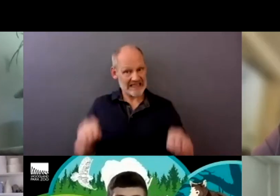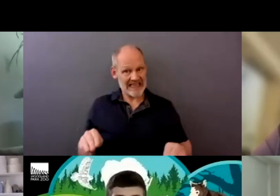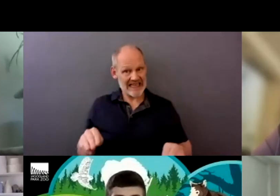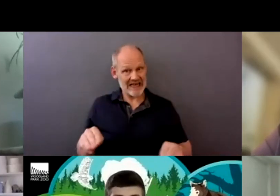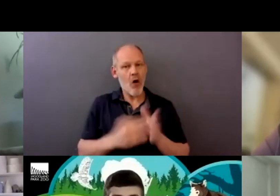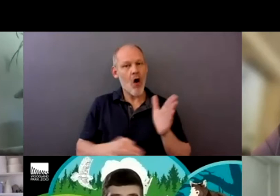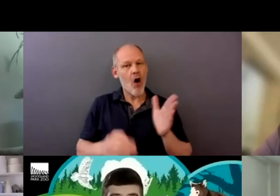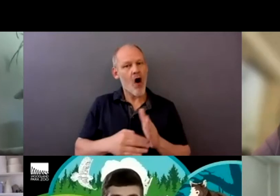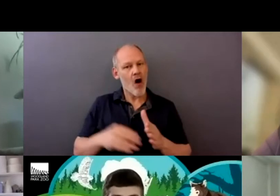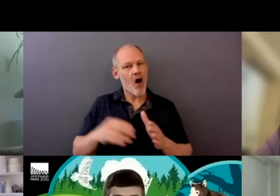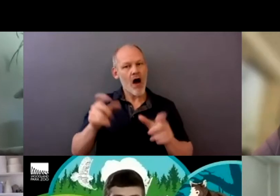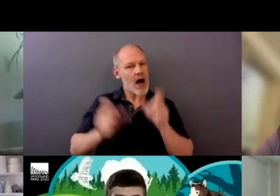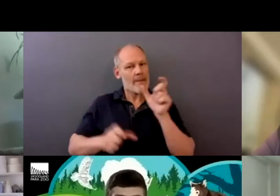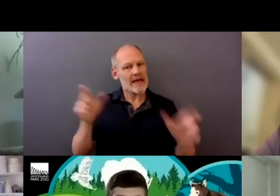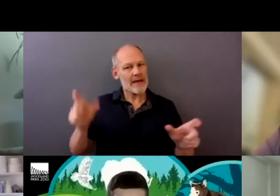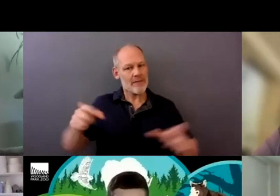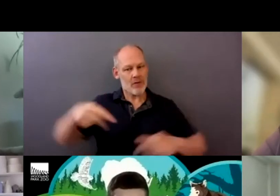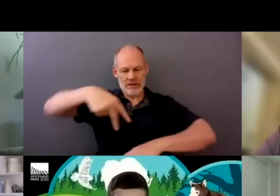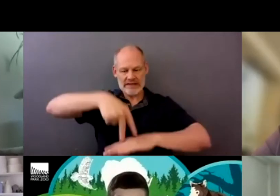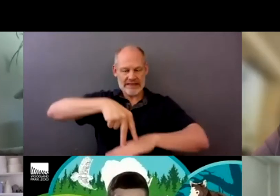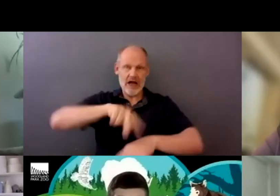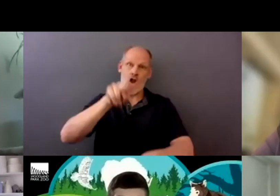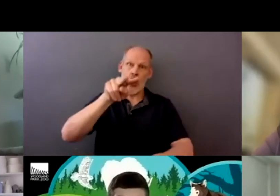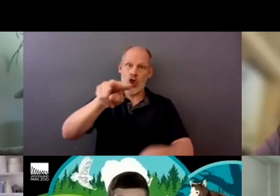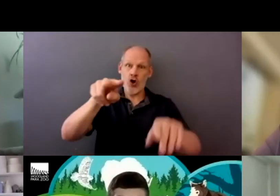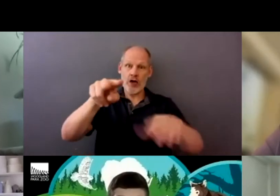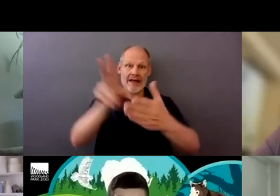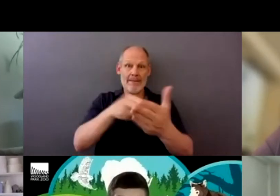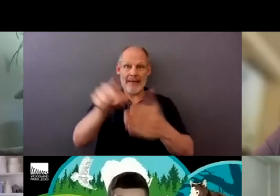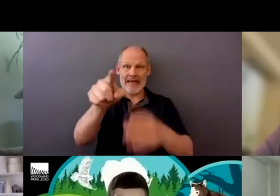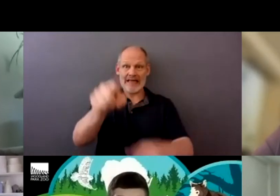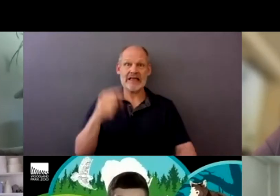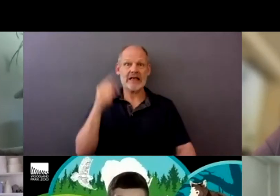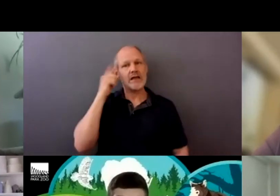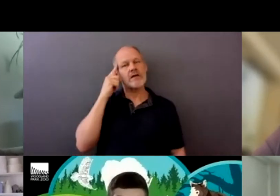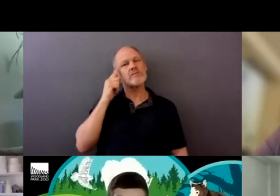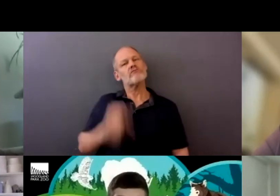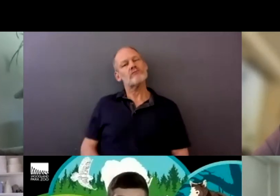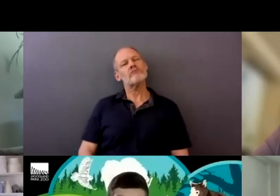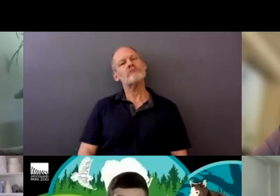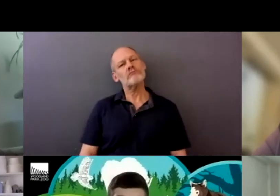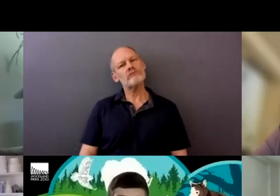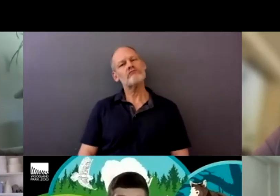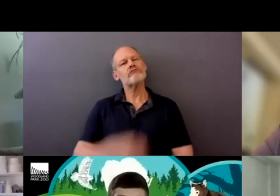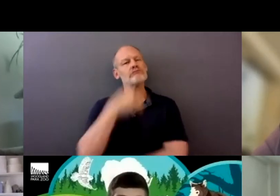what am I supposed to be thinking about this. It's magical what happens when you have somebody